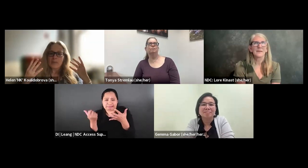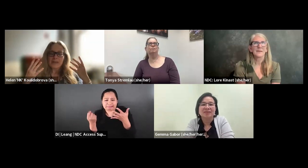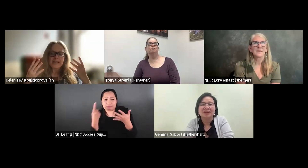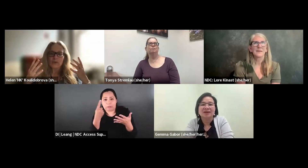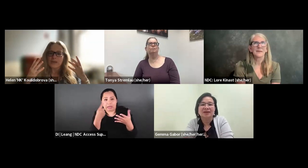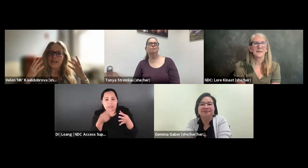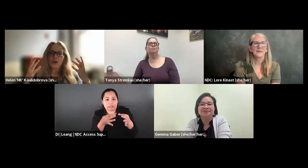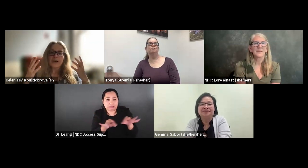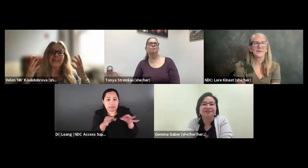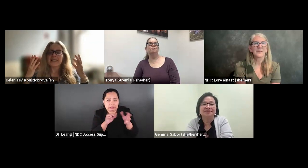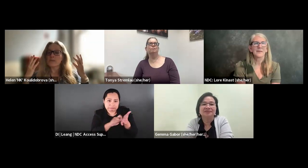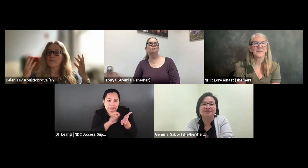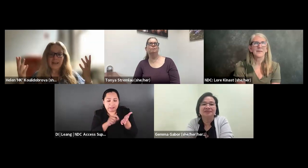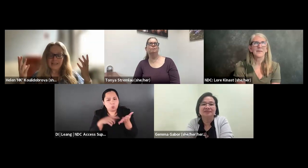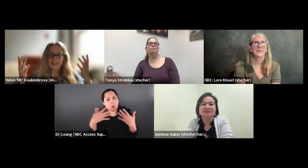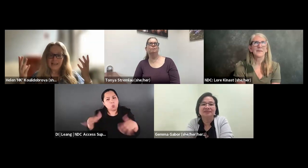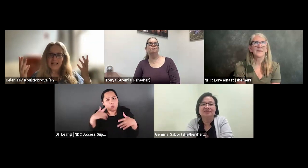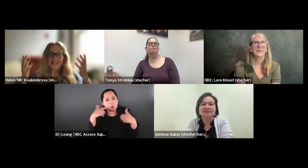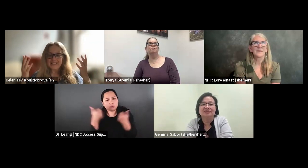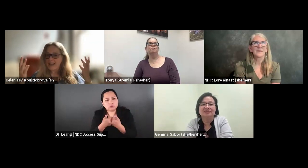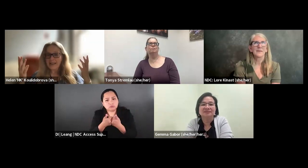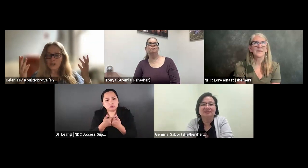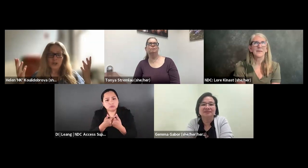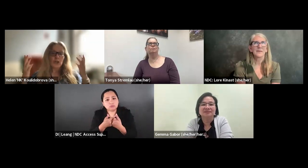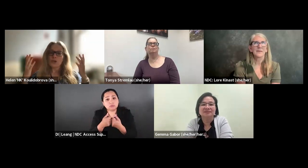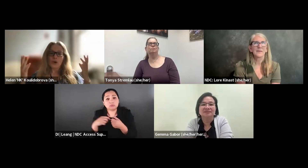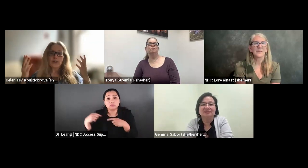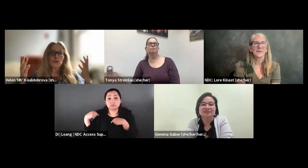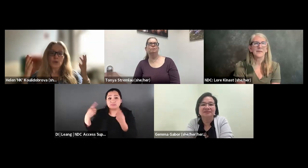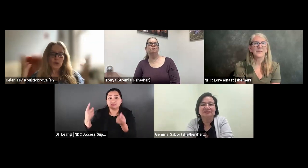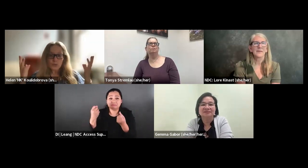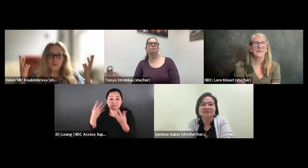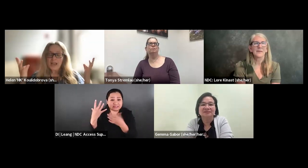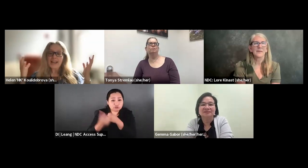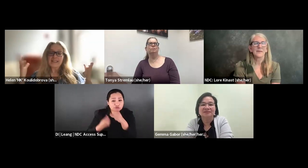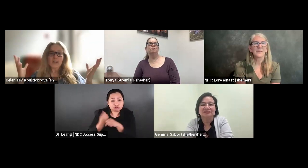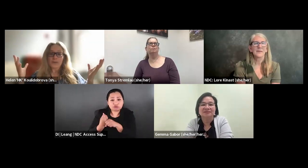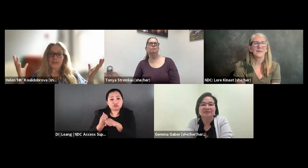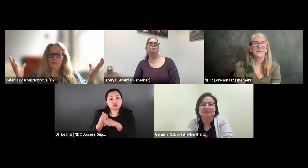That means that we cannot expect a signer not to use ASL when